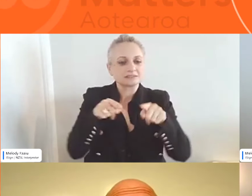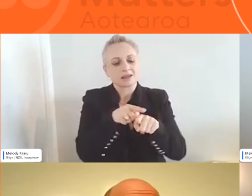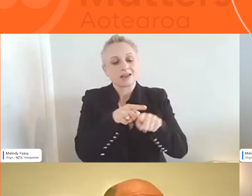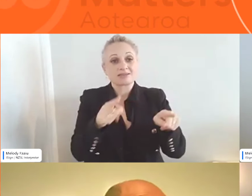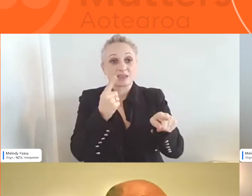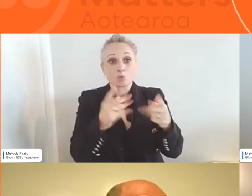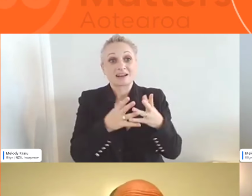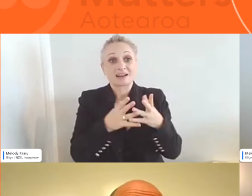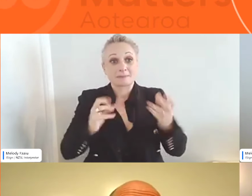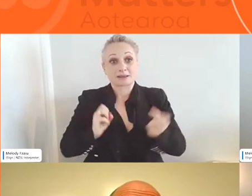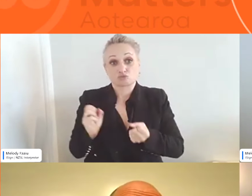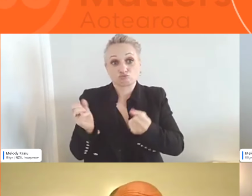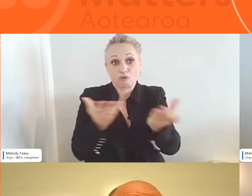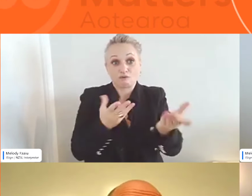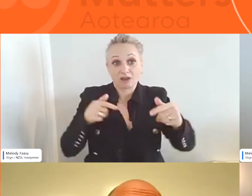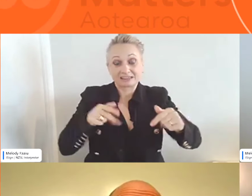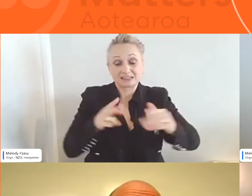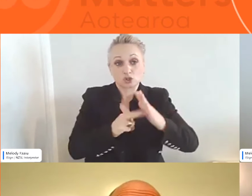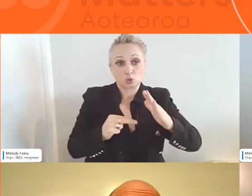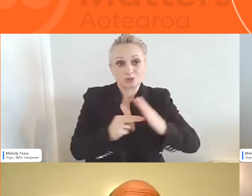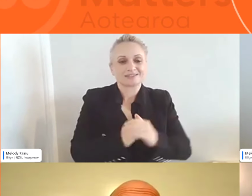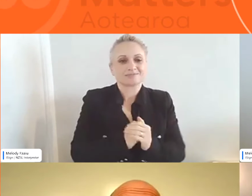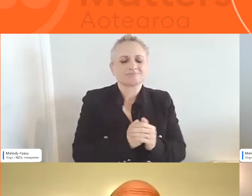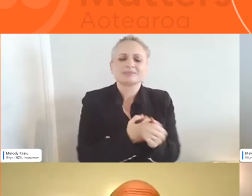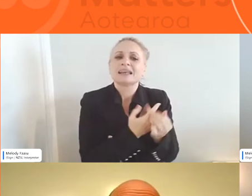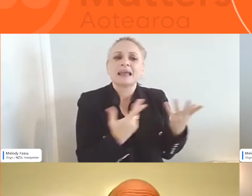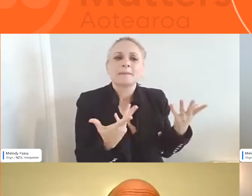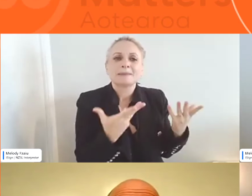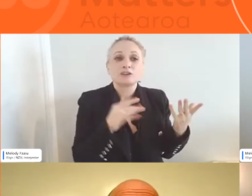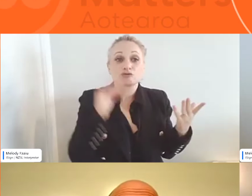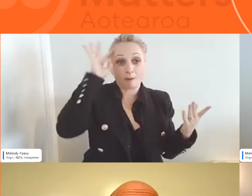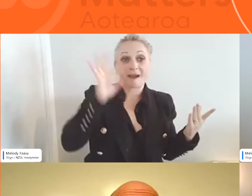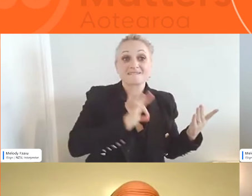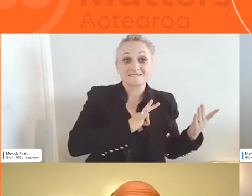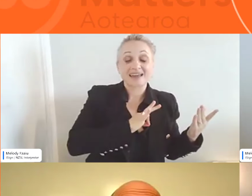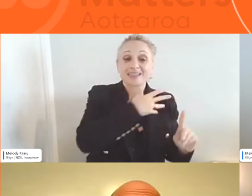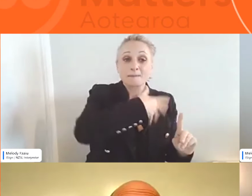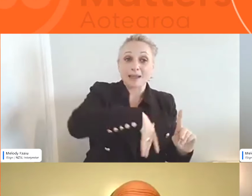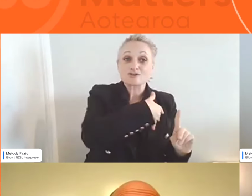Zealand. Some, many in fact, come from a faith background, and so